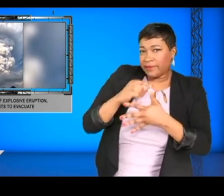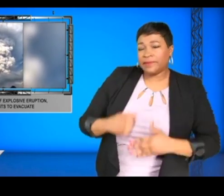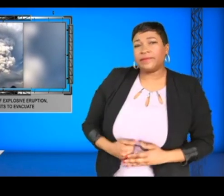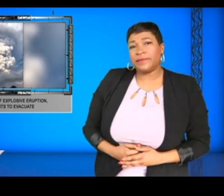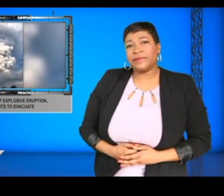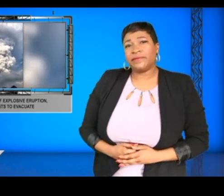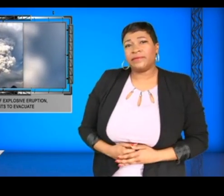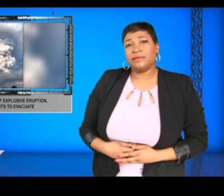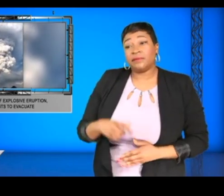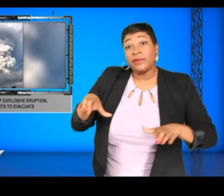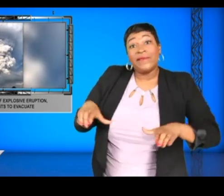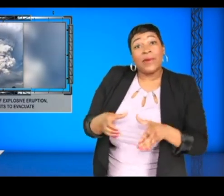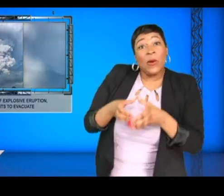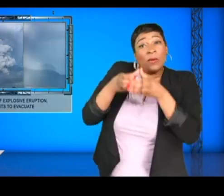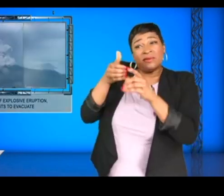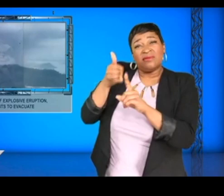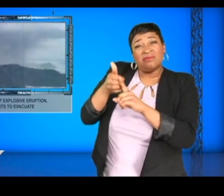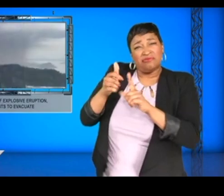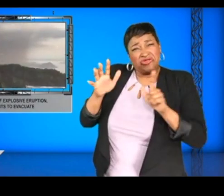in the coming days.